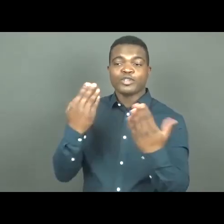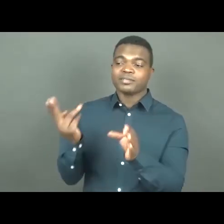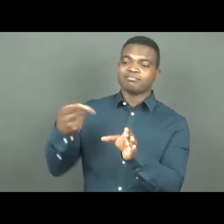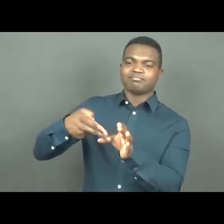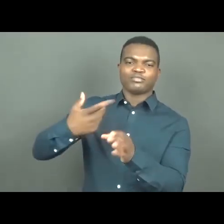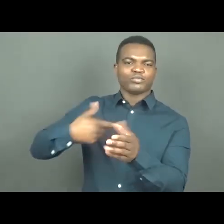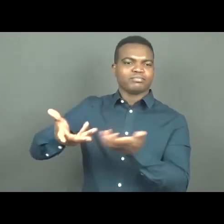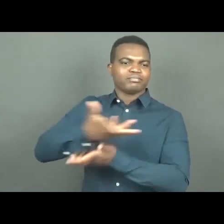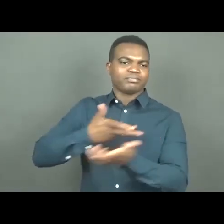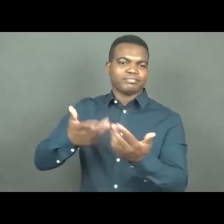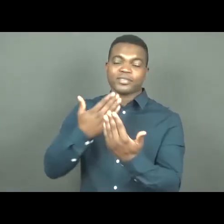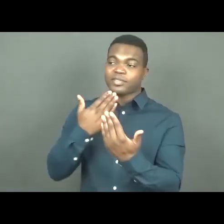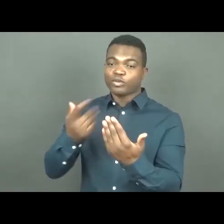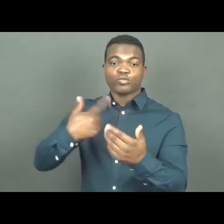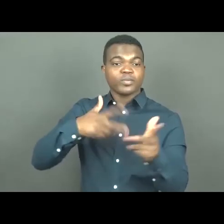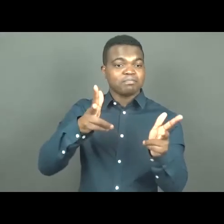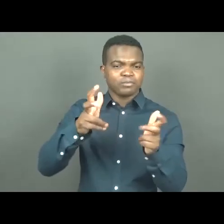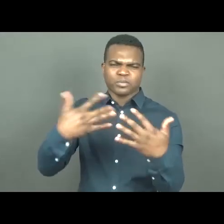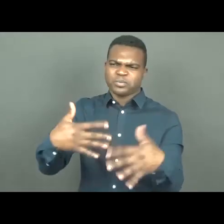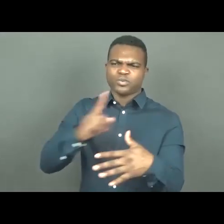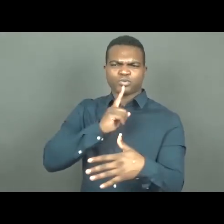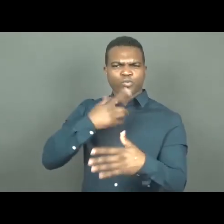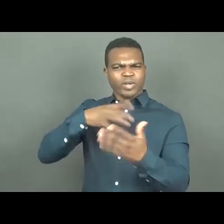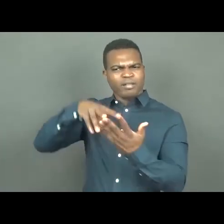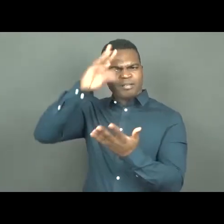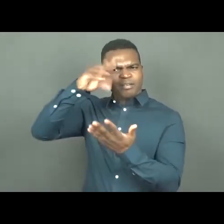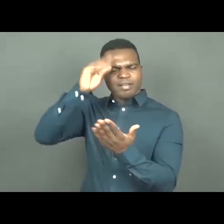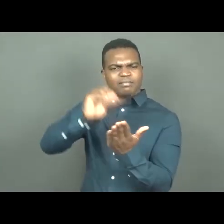coming through. So, I'm going to just select some of them and suggest that